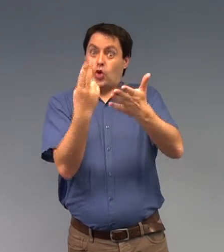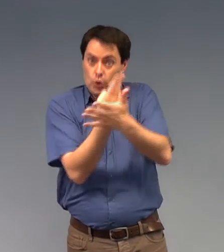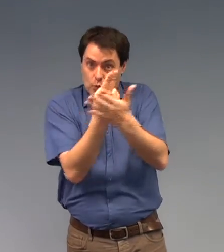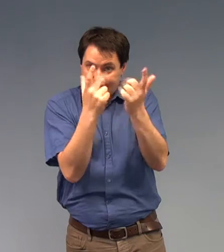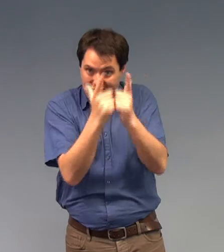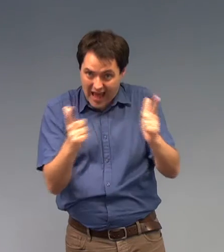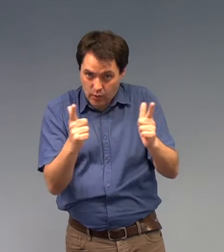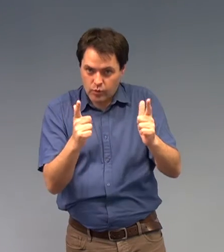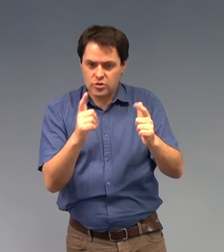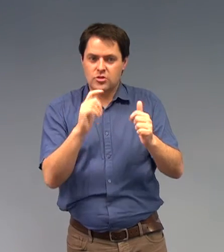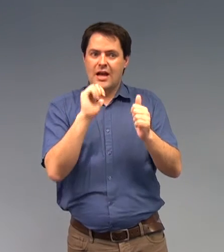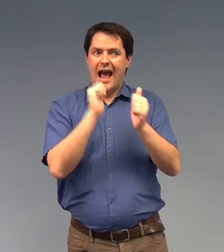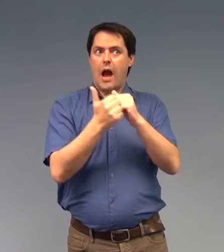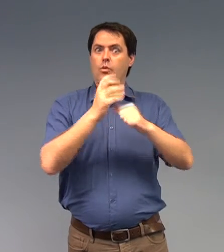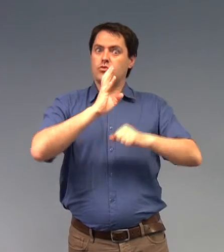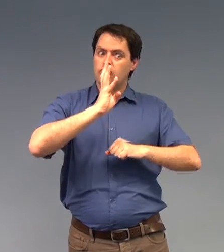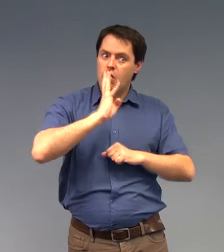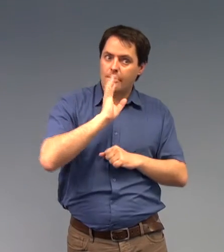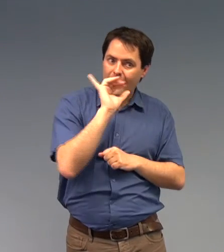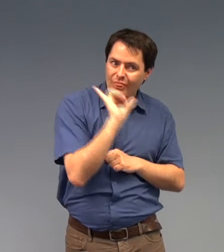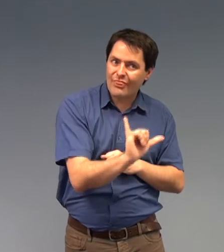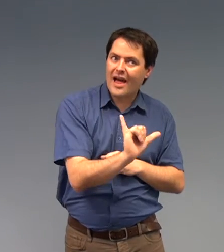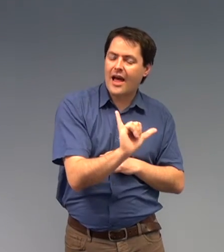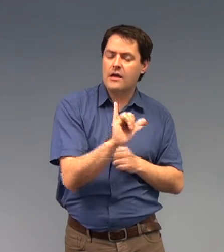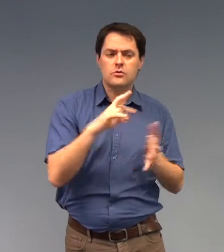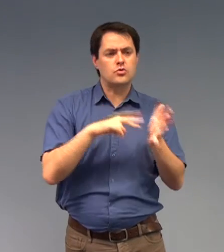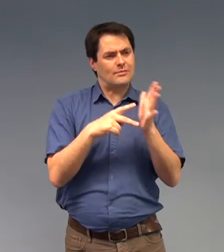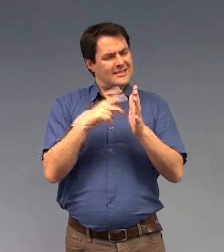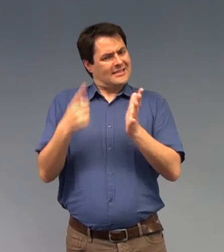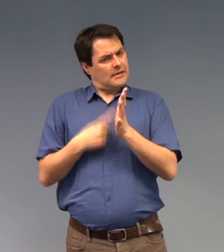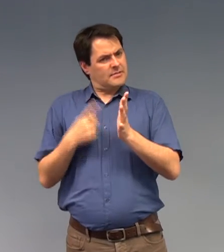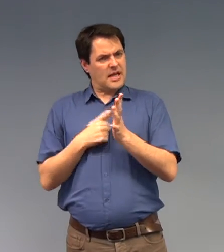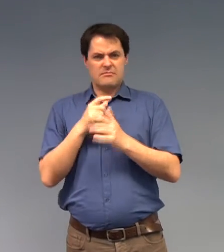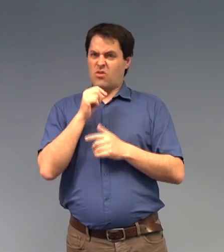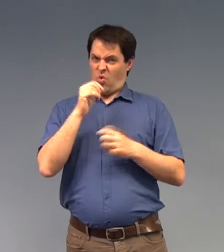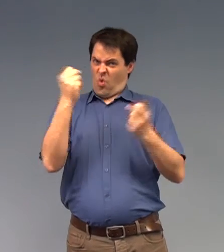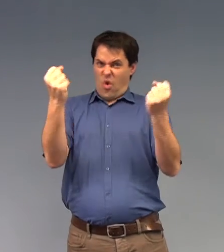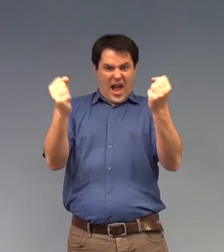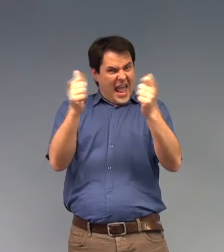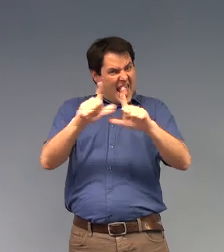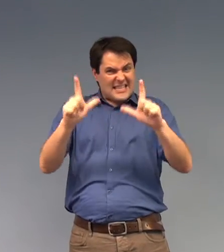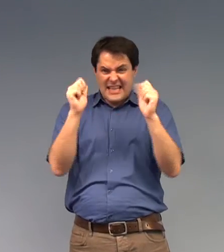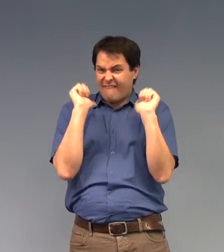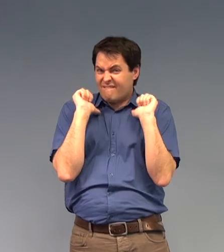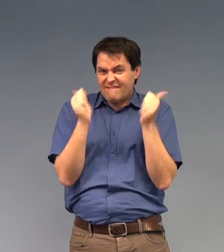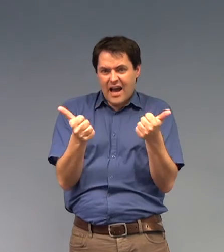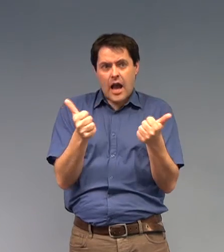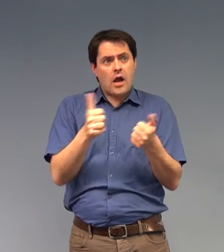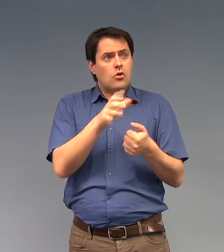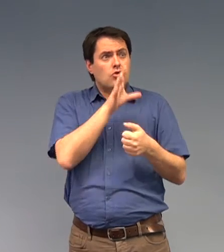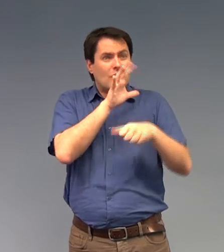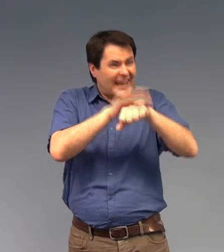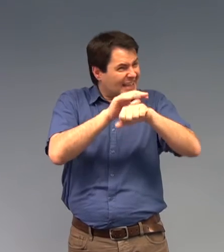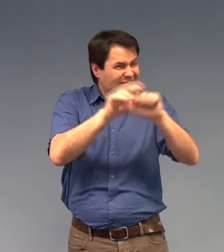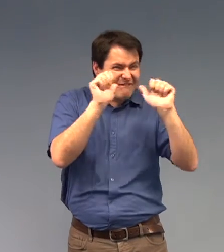and then find out how I could use the language appropriately to talk about that subject. It wasn't that I wasn't using the language,